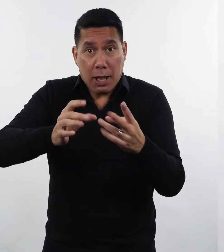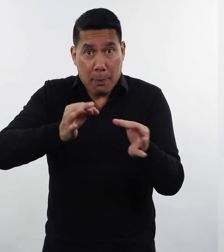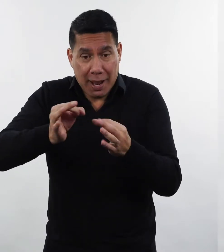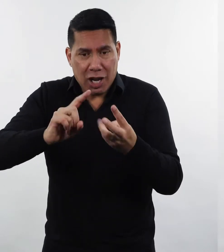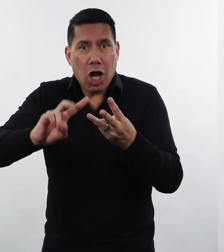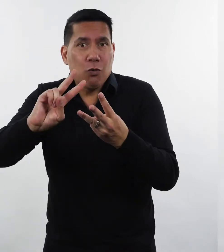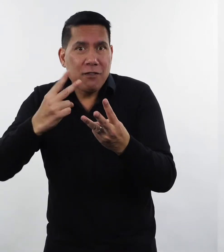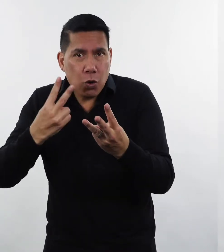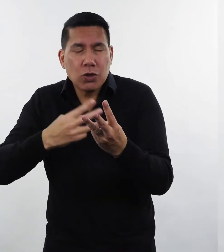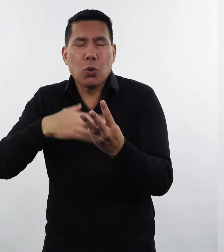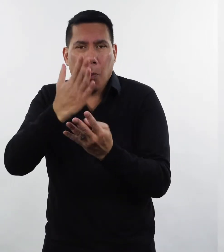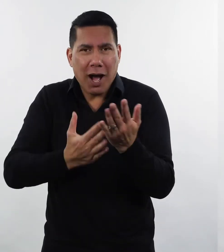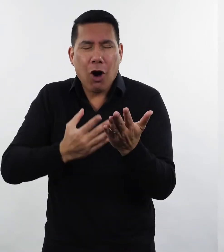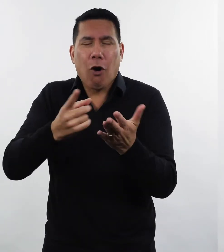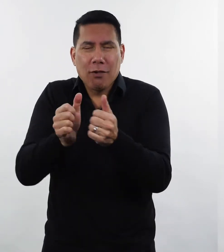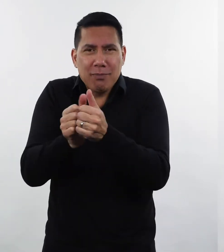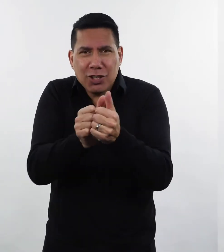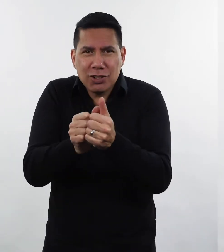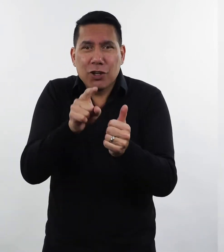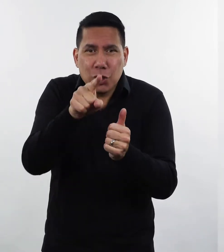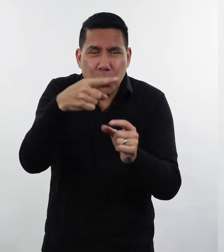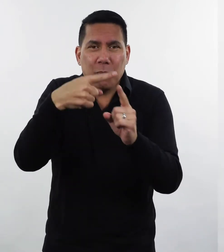If you are unsure or not happy with what is happening